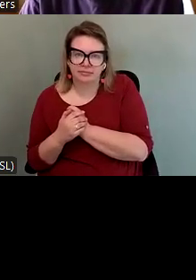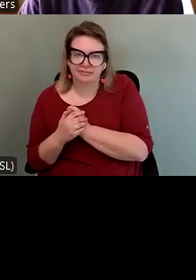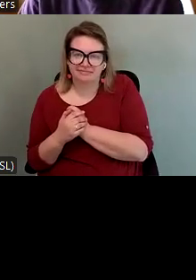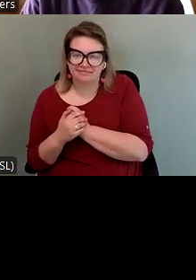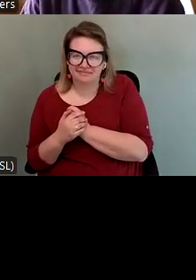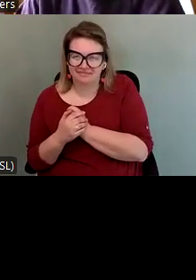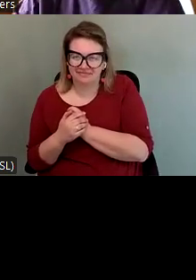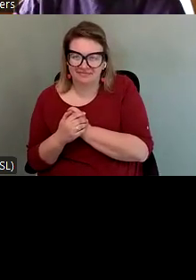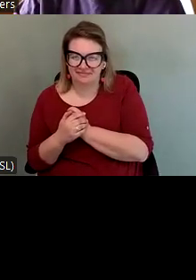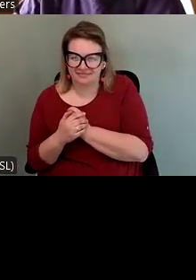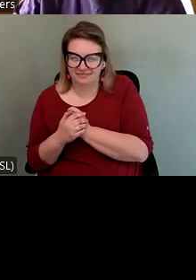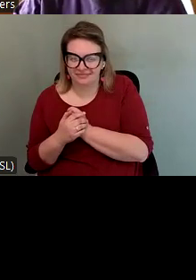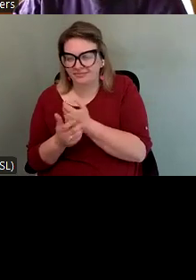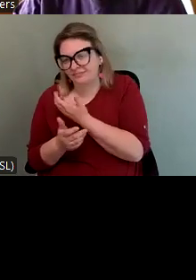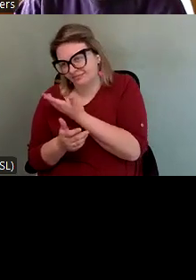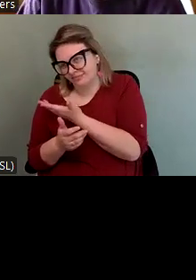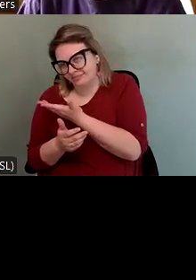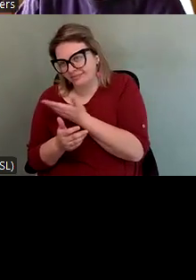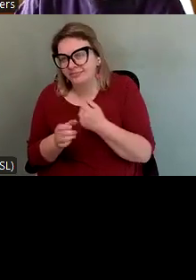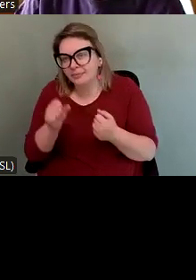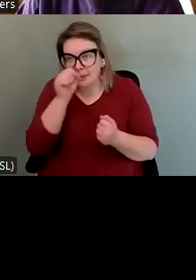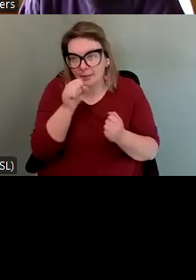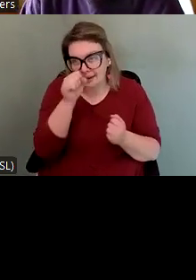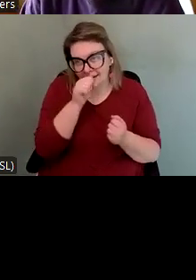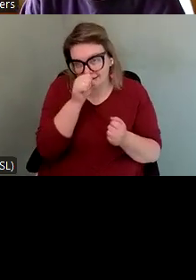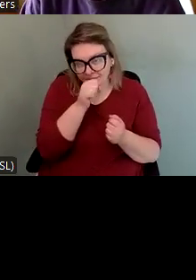First, here's a pig building a wall.